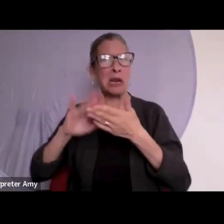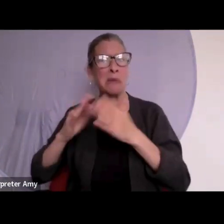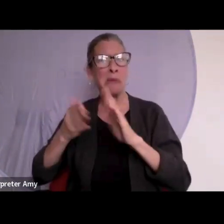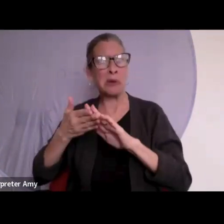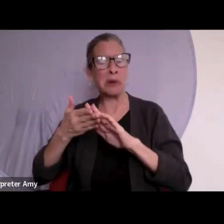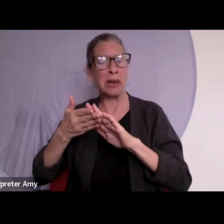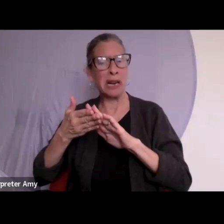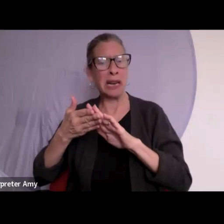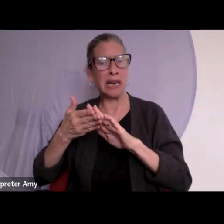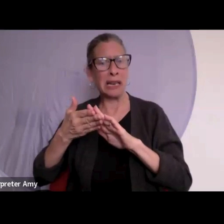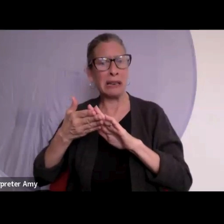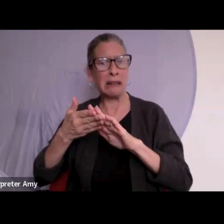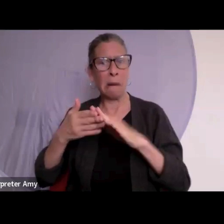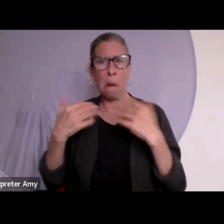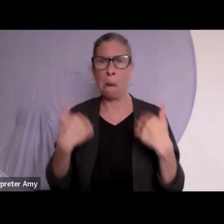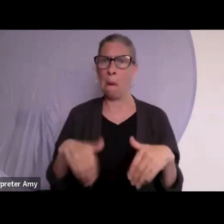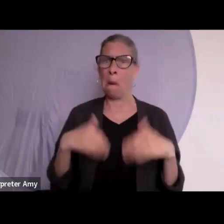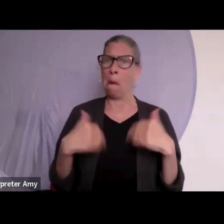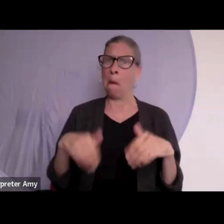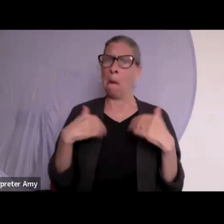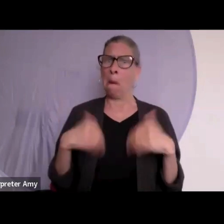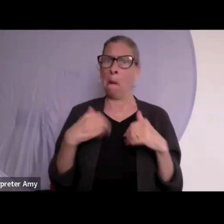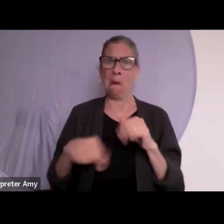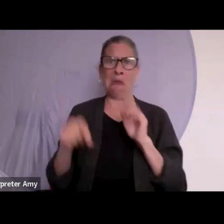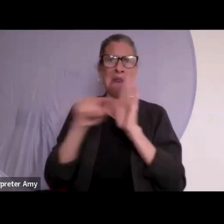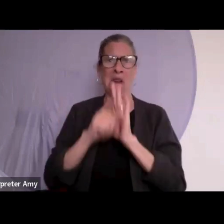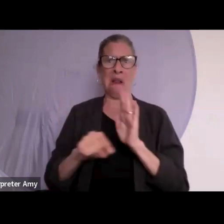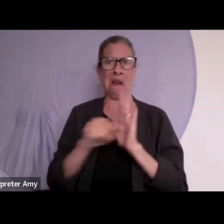about any other minority population, even in the